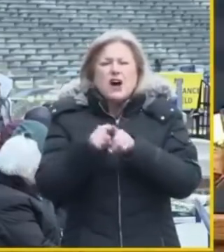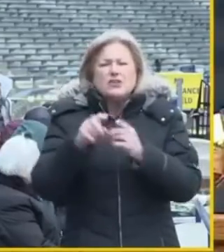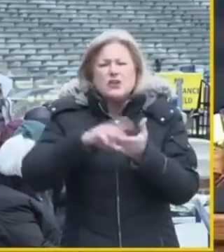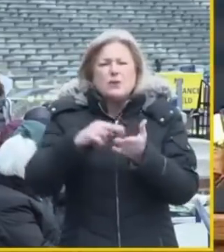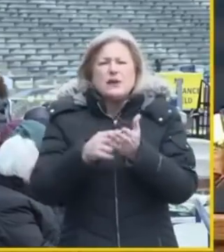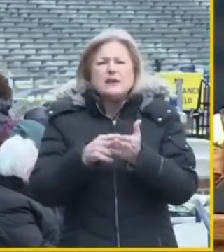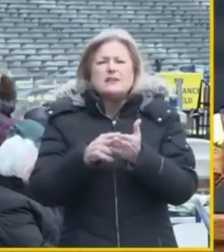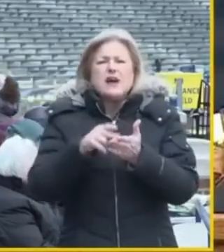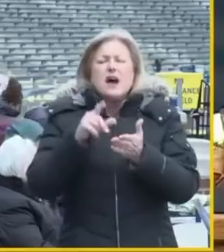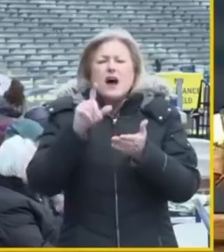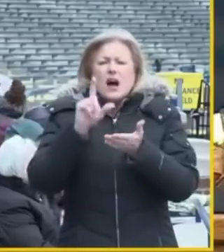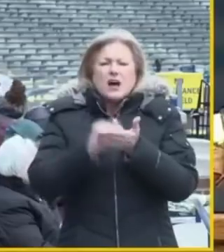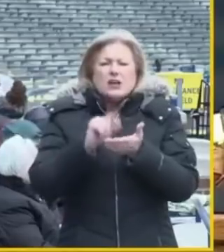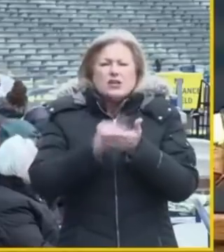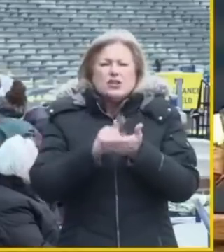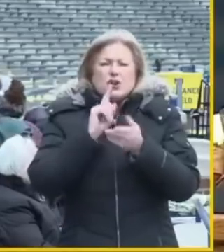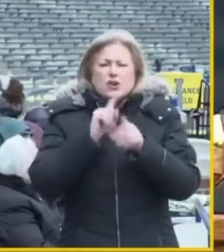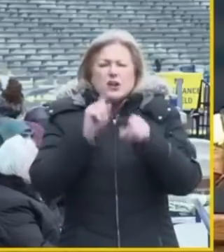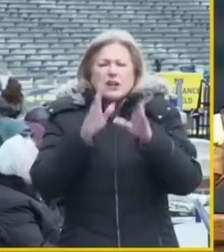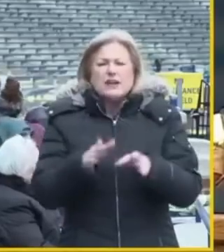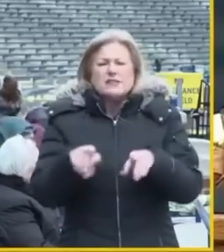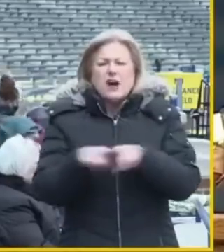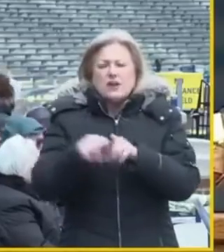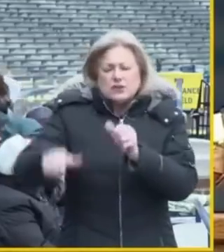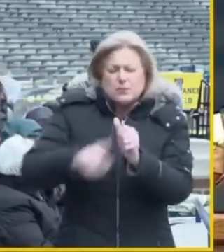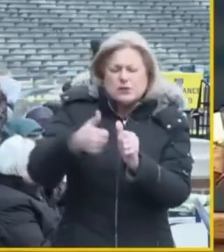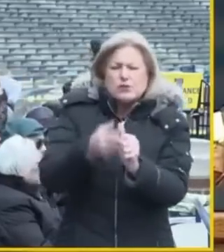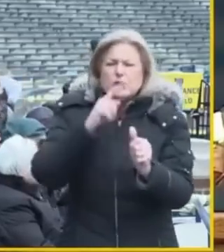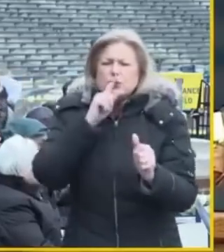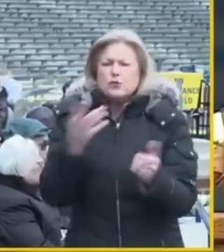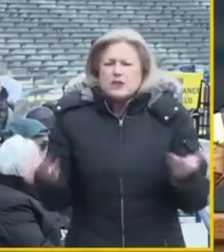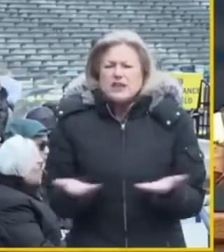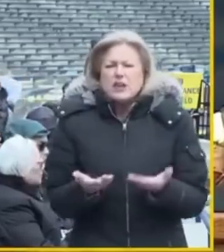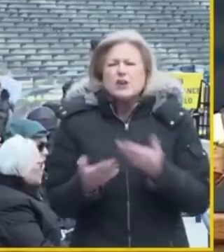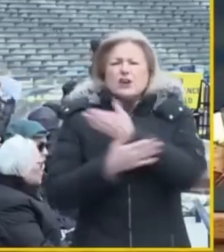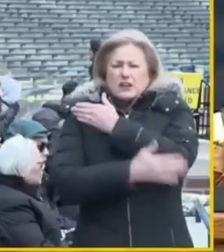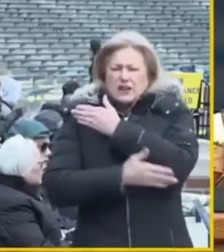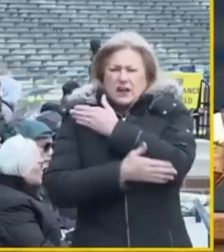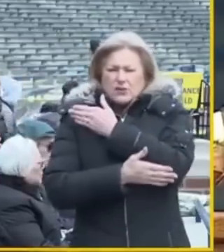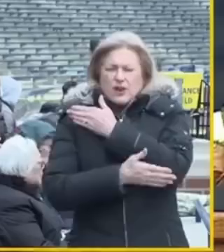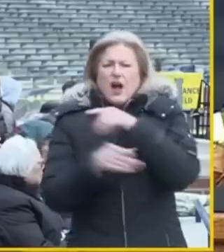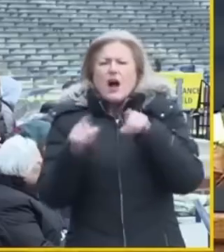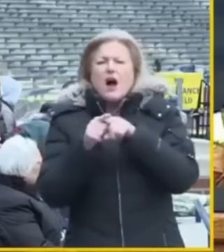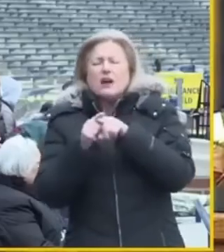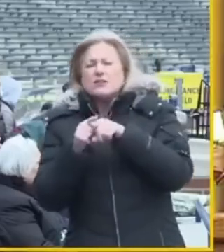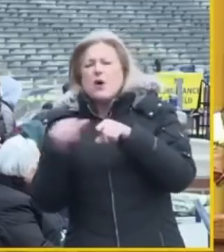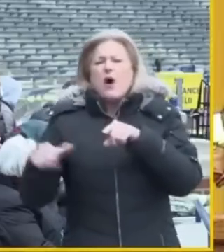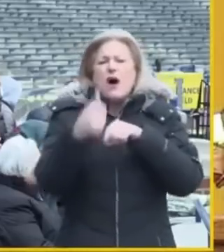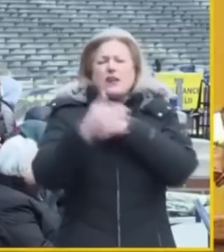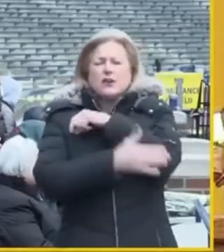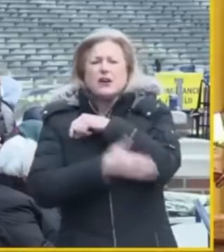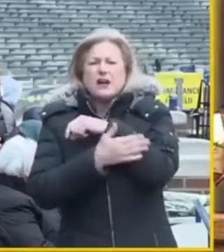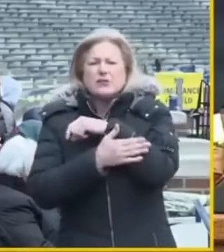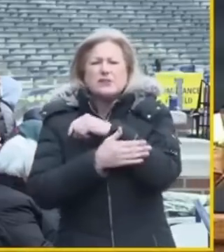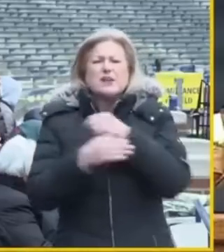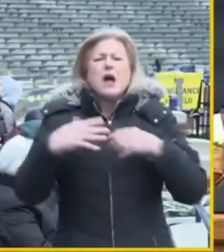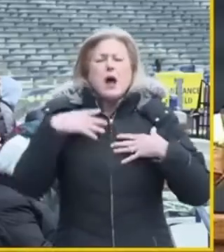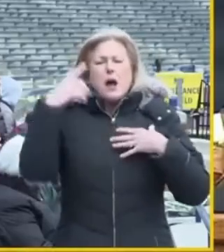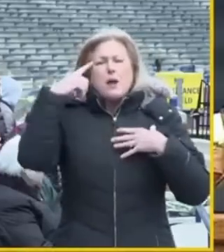and pursuing the truth, here at home and abroad. Bravery is standing up to bullies who perpetrate lies,